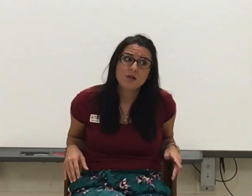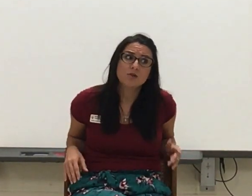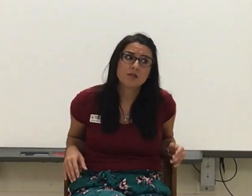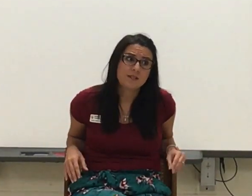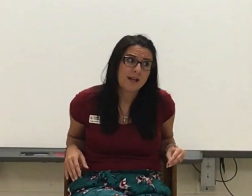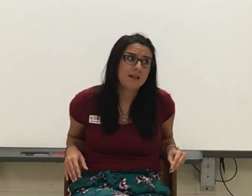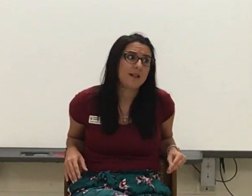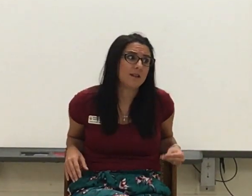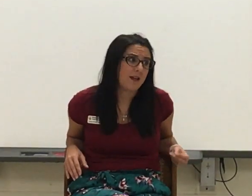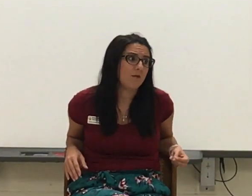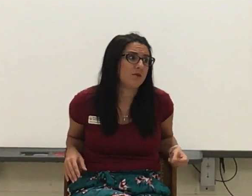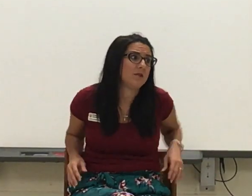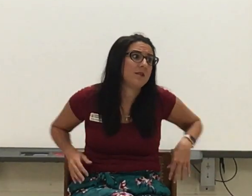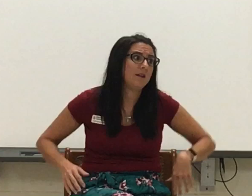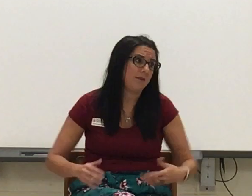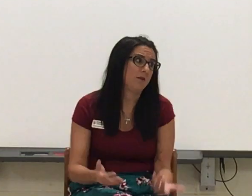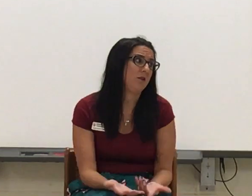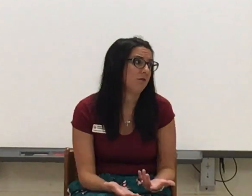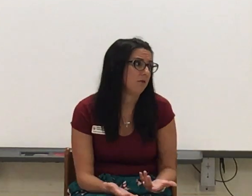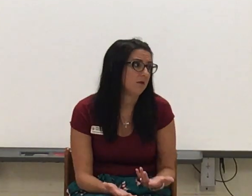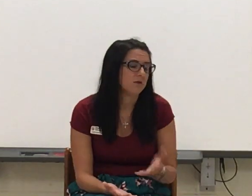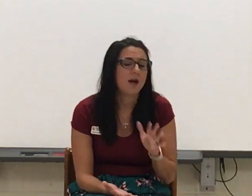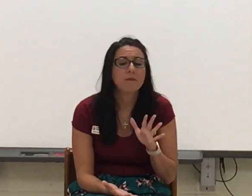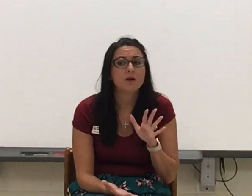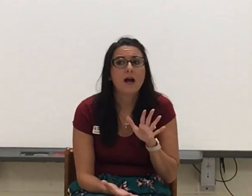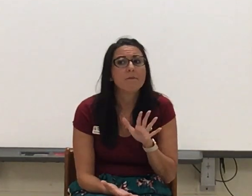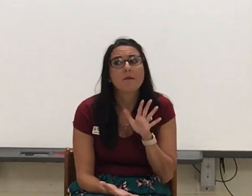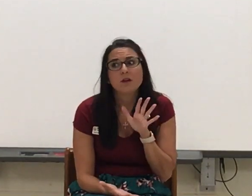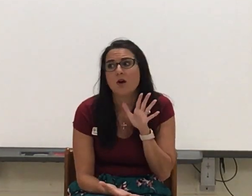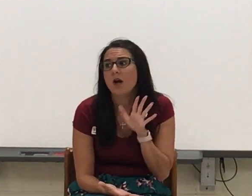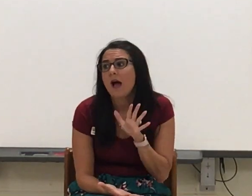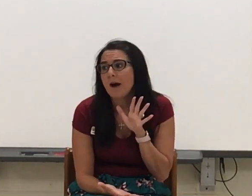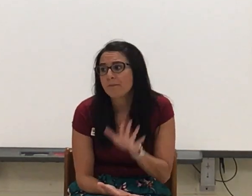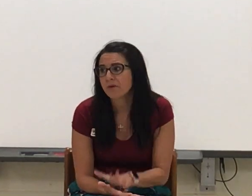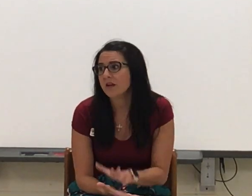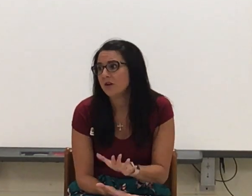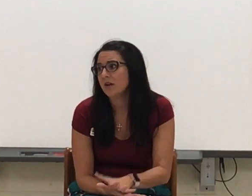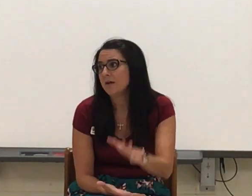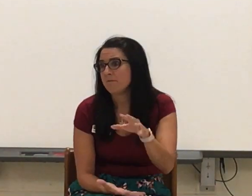understanding the language that is given to you. So I'm going to... I'm pretty good at